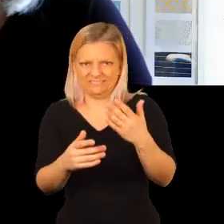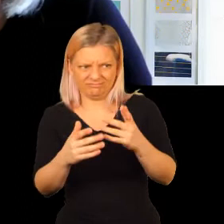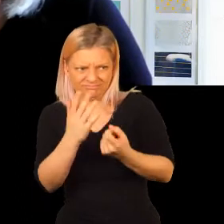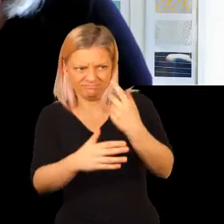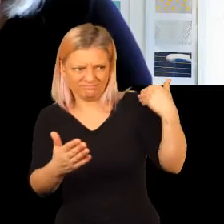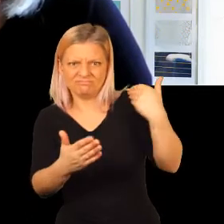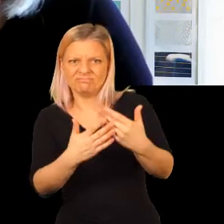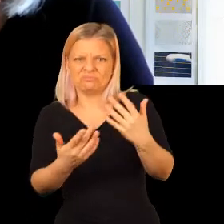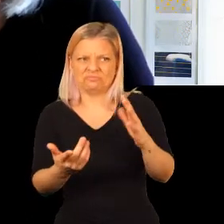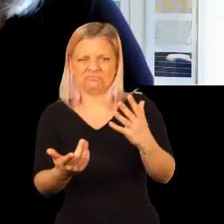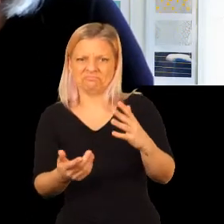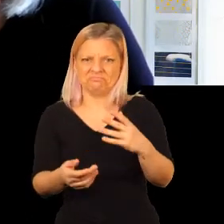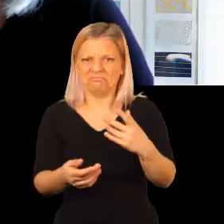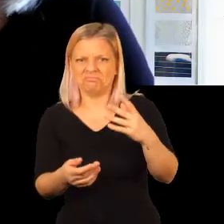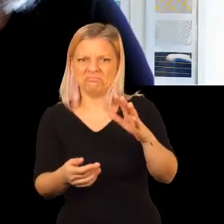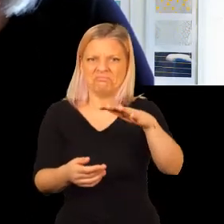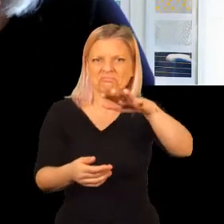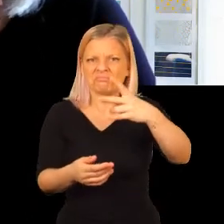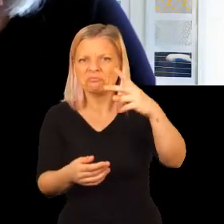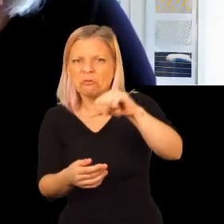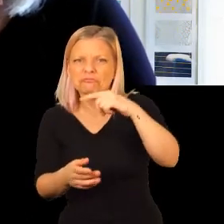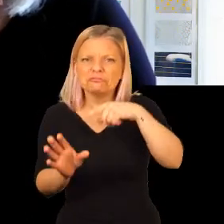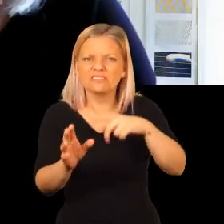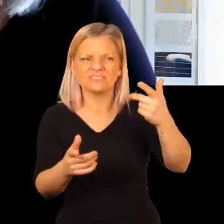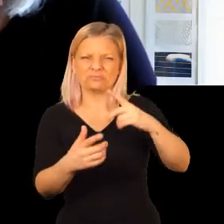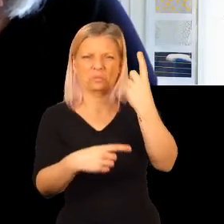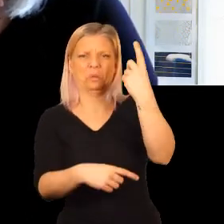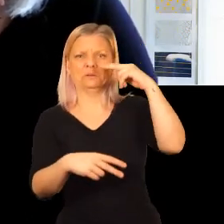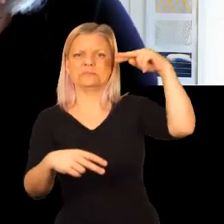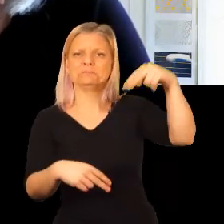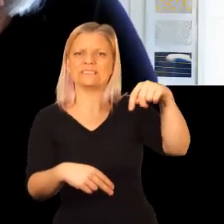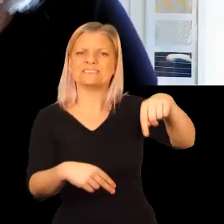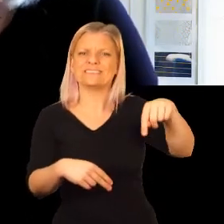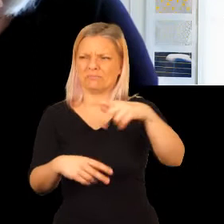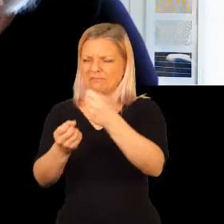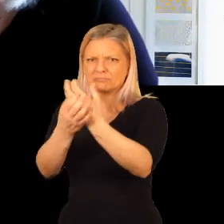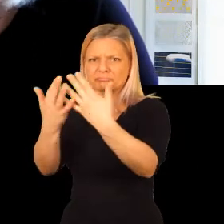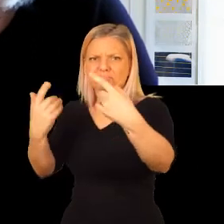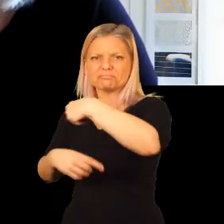and you know psychiatry has only existed for a couple of hundred years it's just one perspective